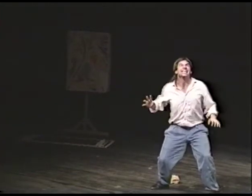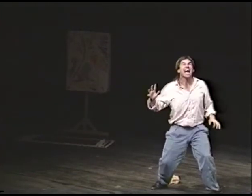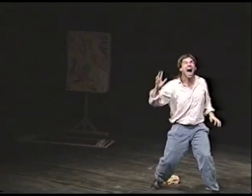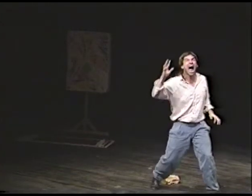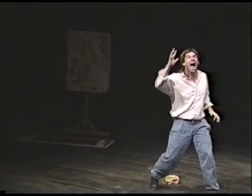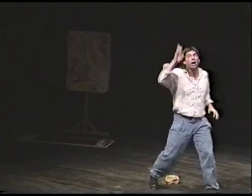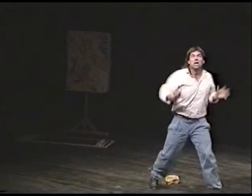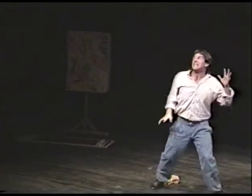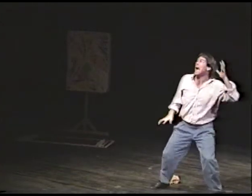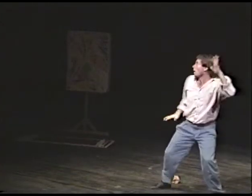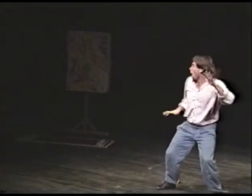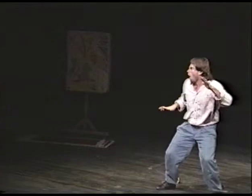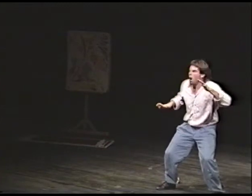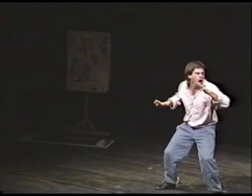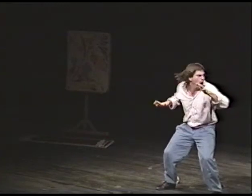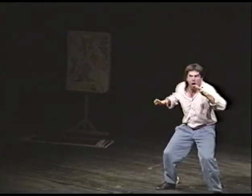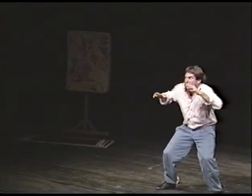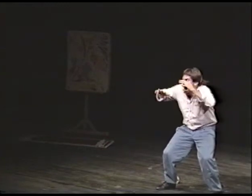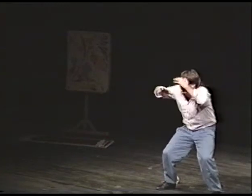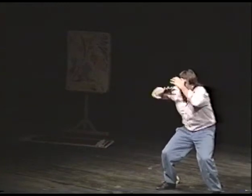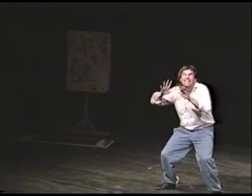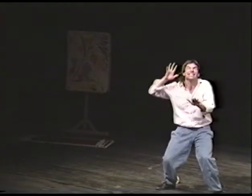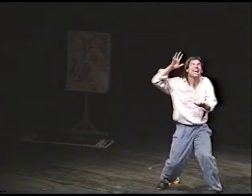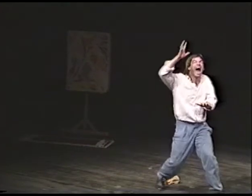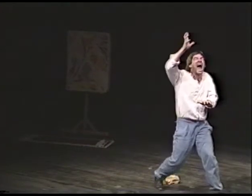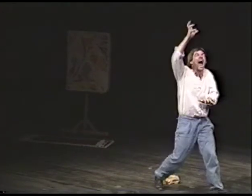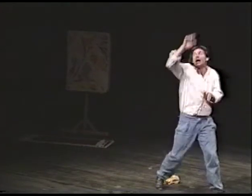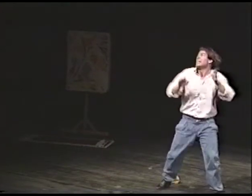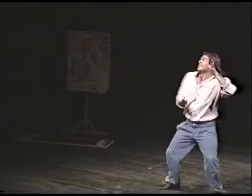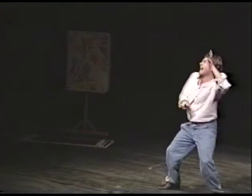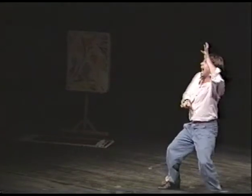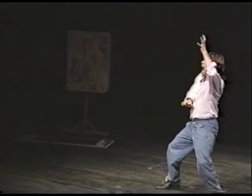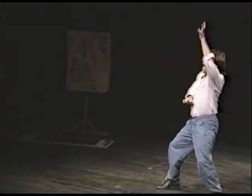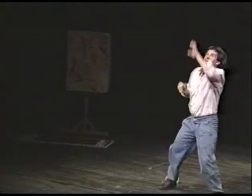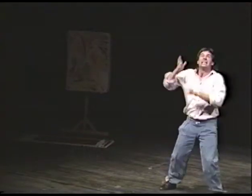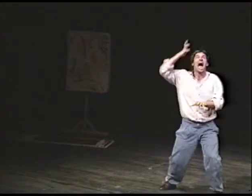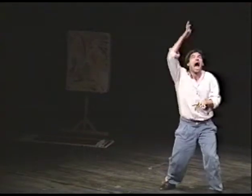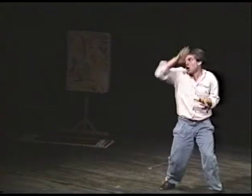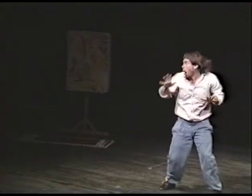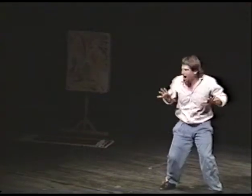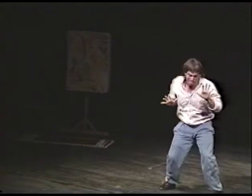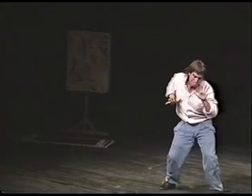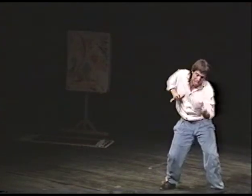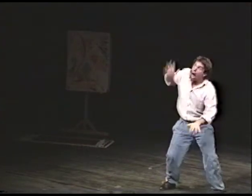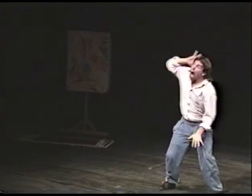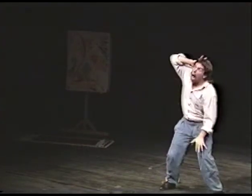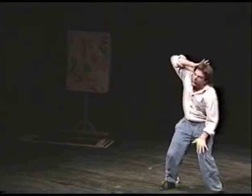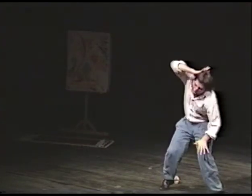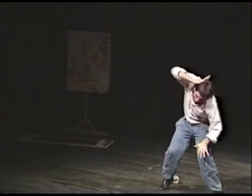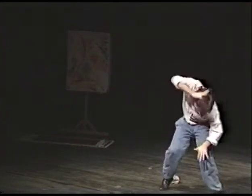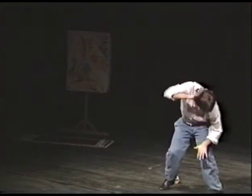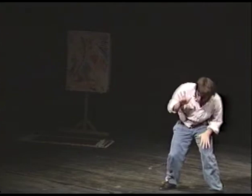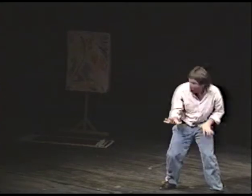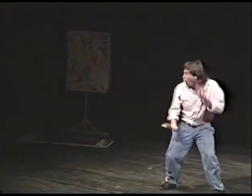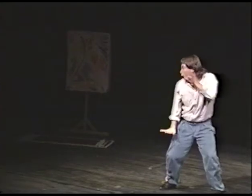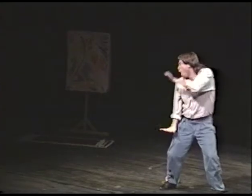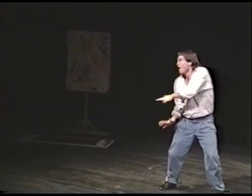elevating to tear each other. Fans climb church escapee like a ladder.